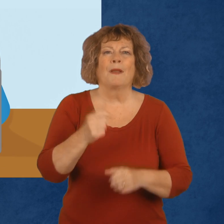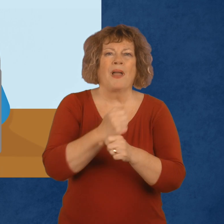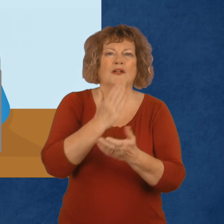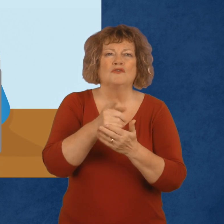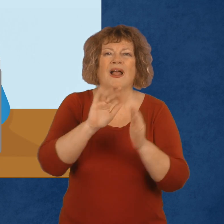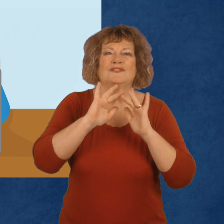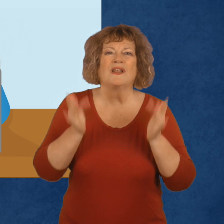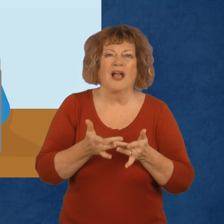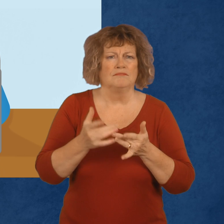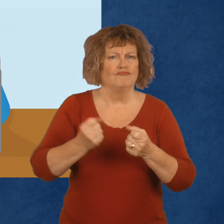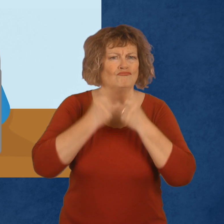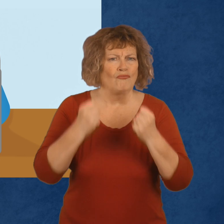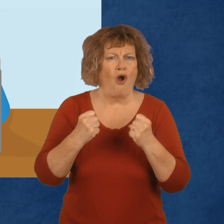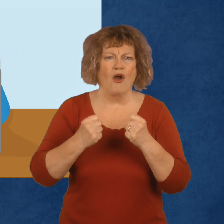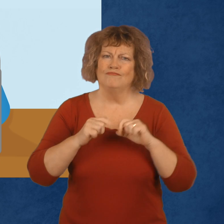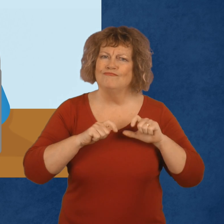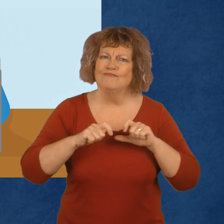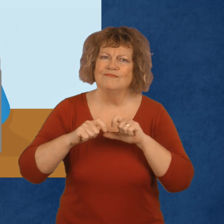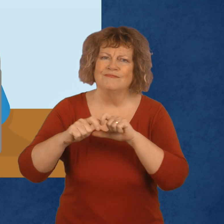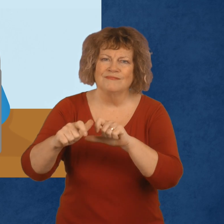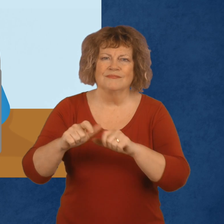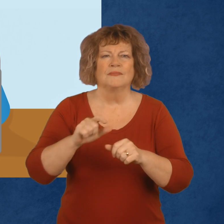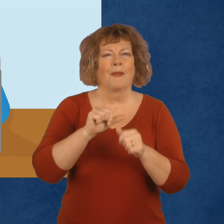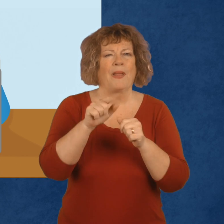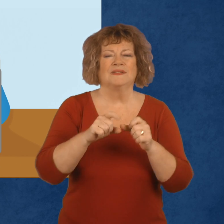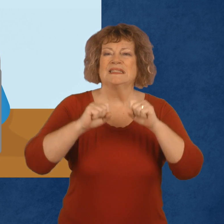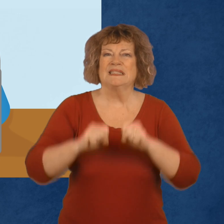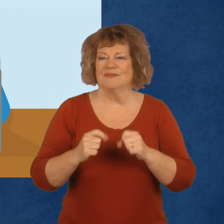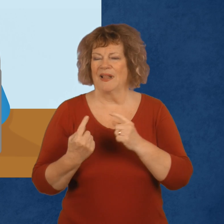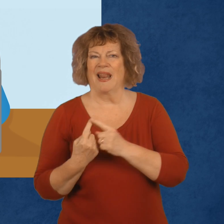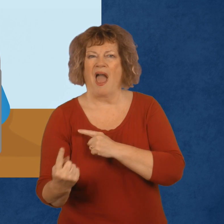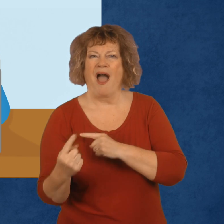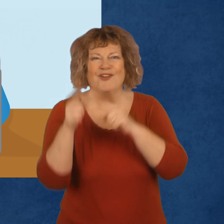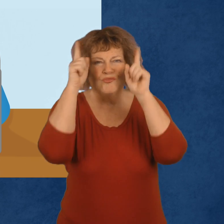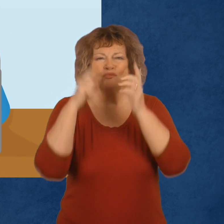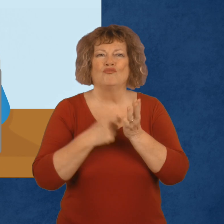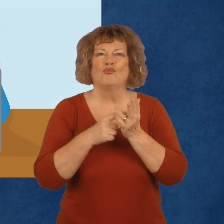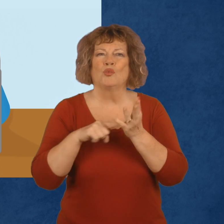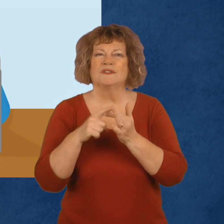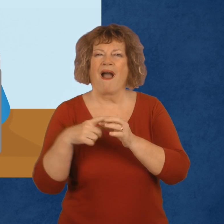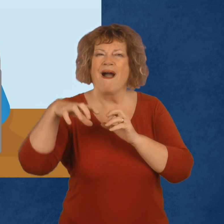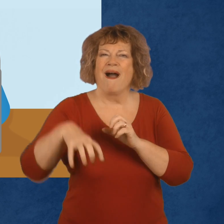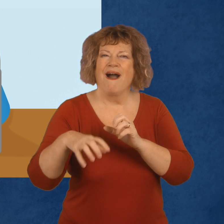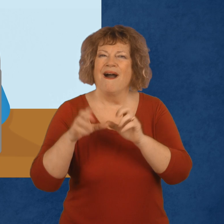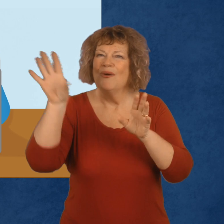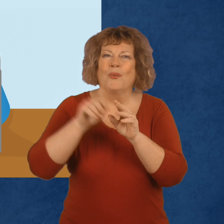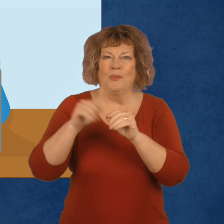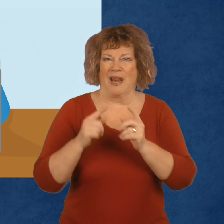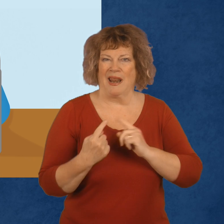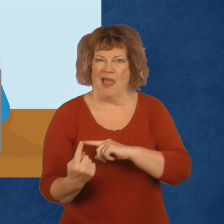Try to make sure that your internet is strong and stable. If you're using Wi-Fi it's best to sit close to the internet router